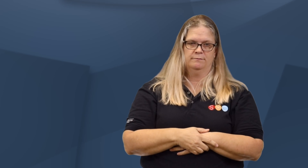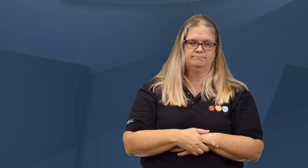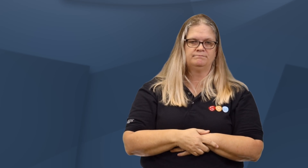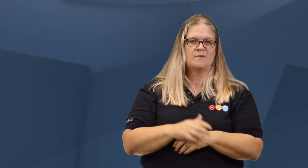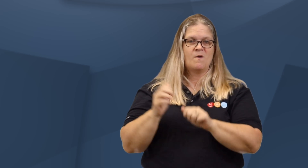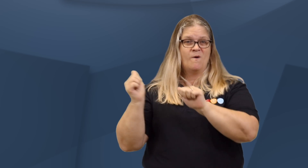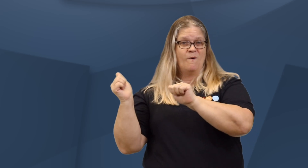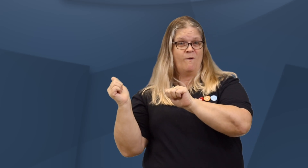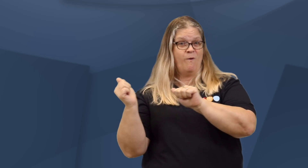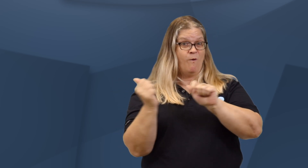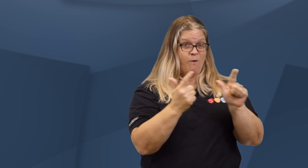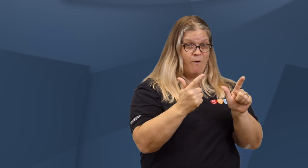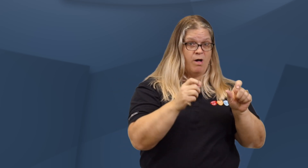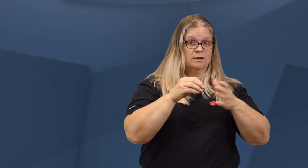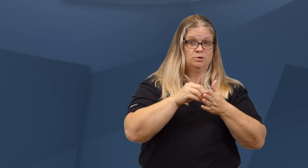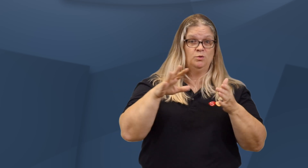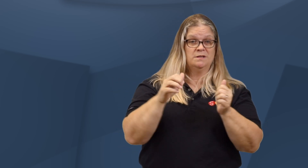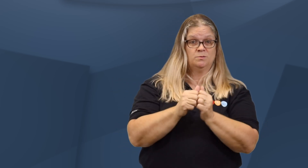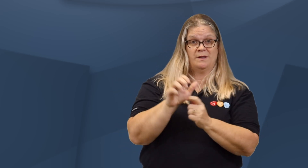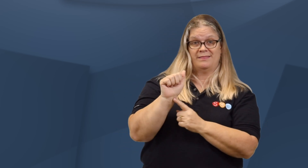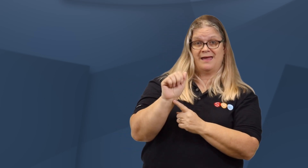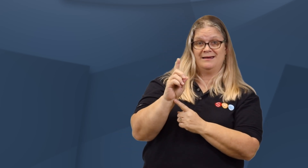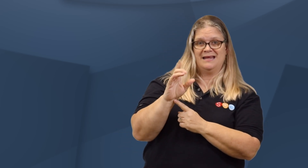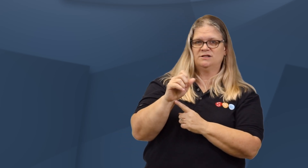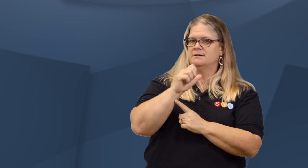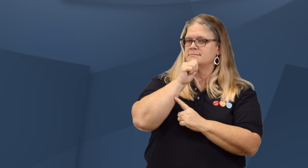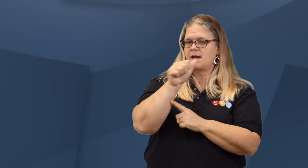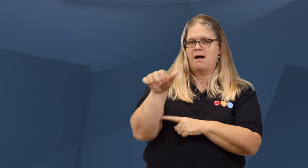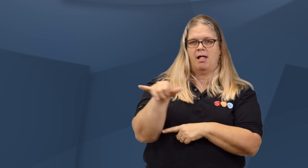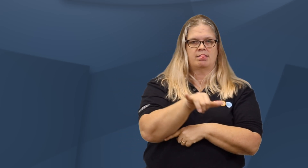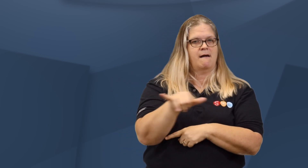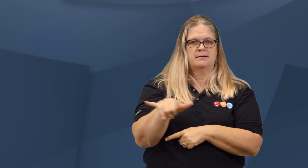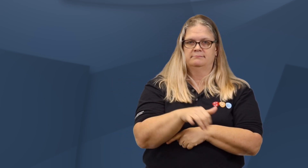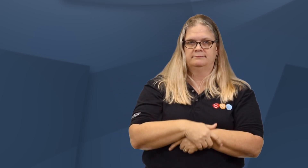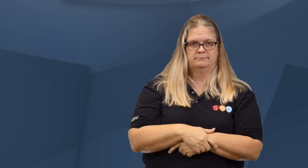All students with ADHD are not alike.